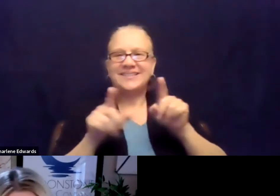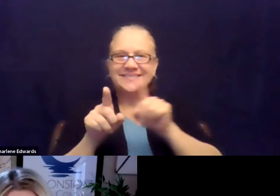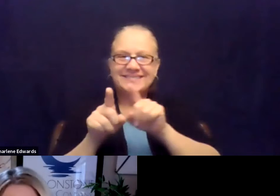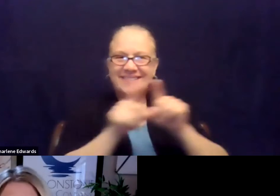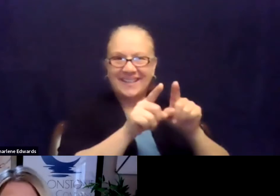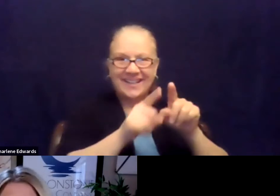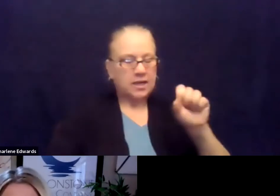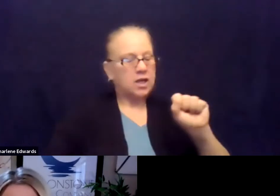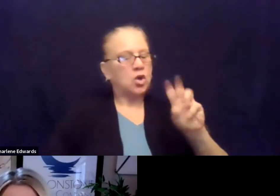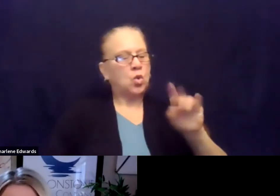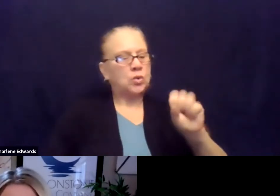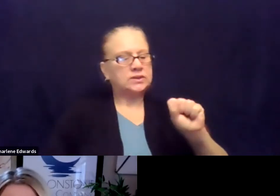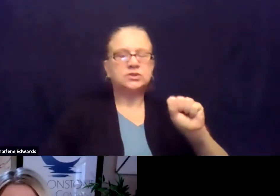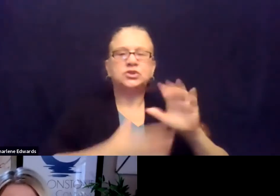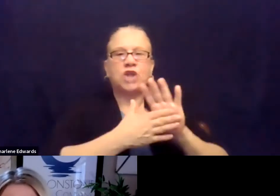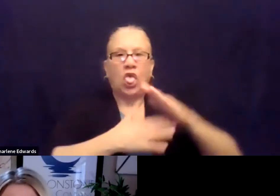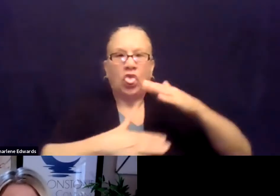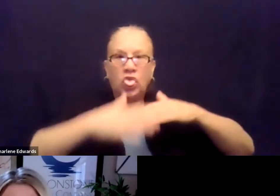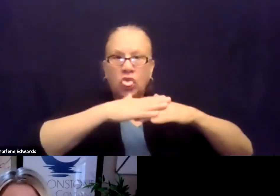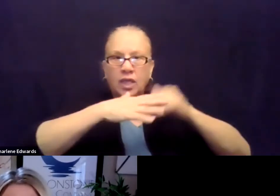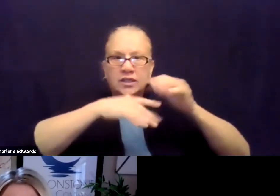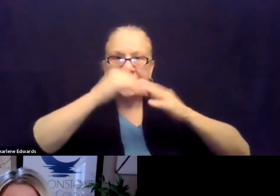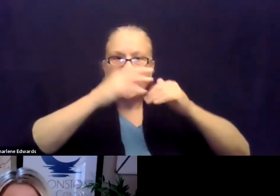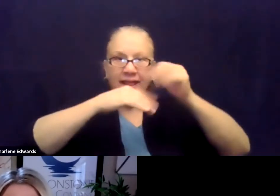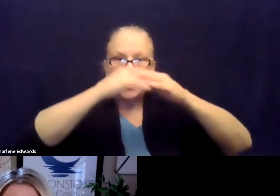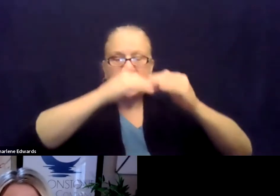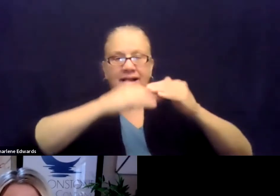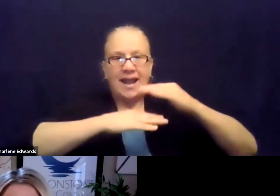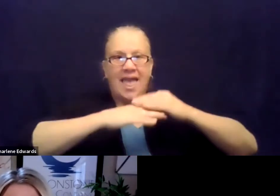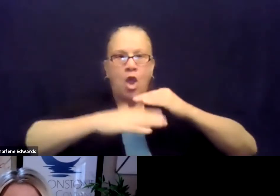protocol by itself is not perfect but layering them together, you get overlapping coverage.